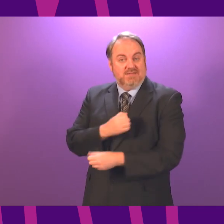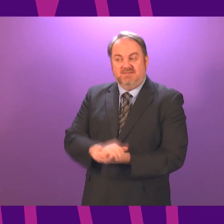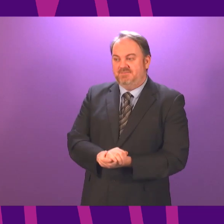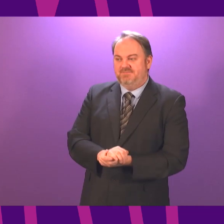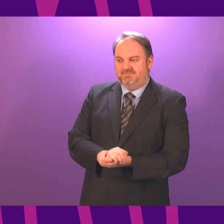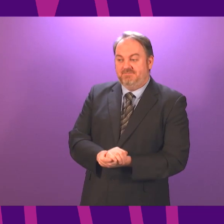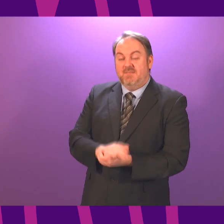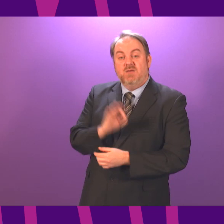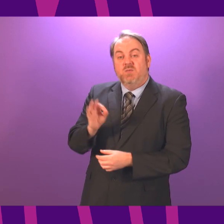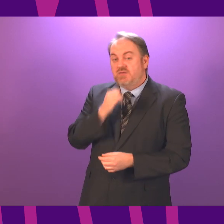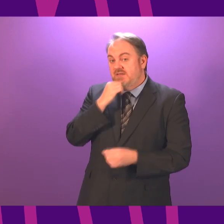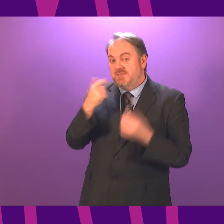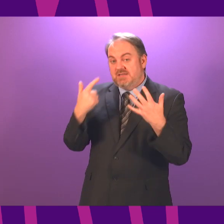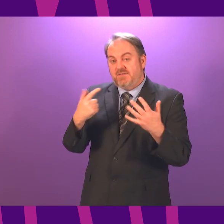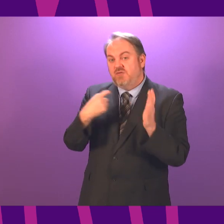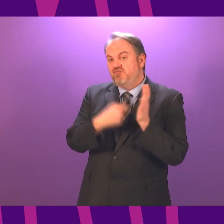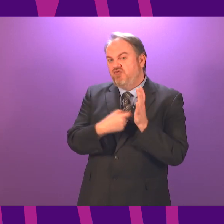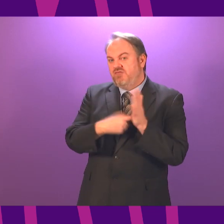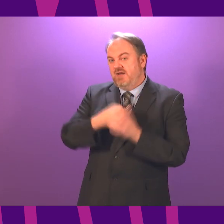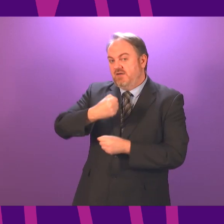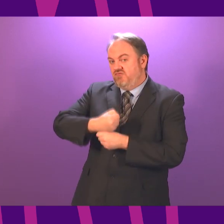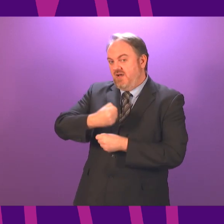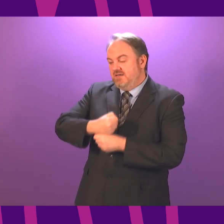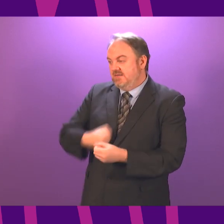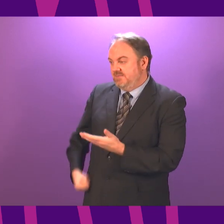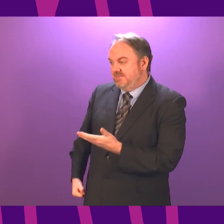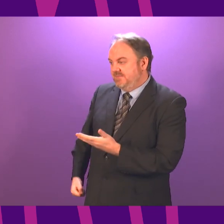Rhoda Grant (Highlands and Islands) (Lab):